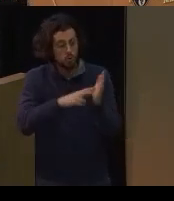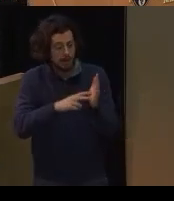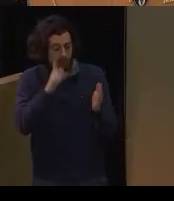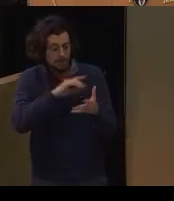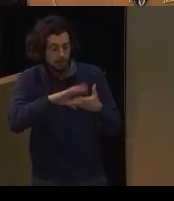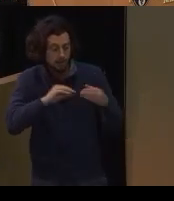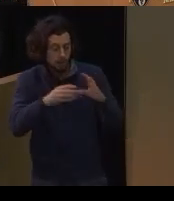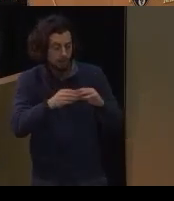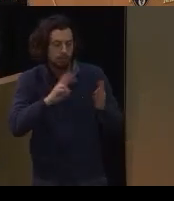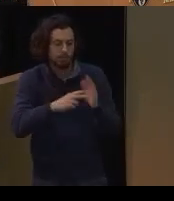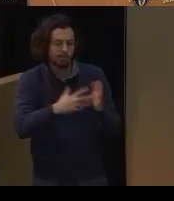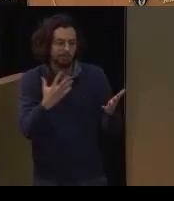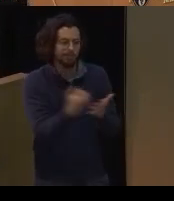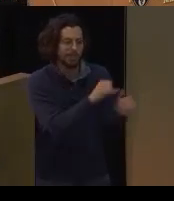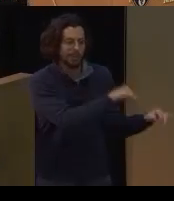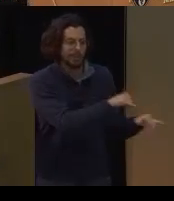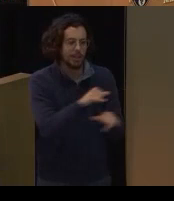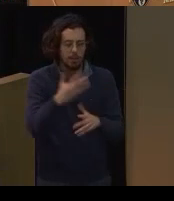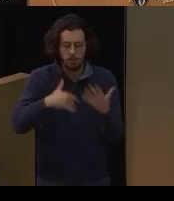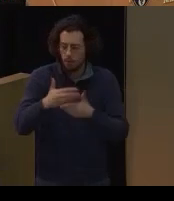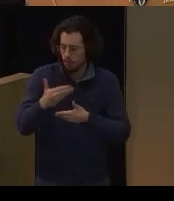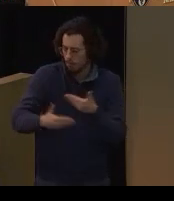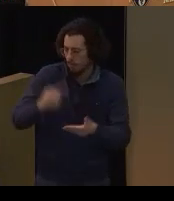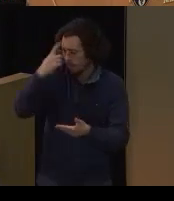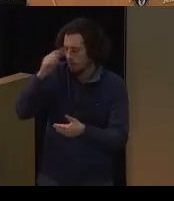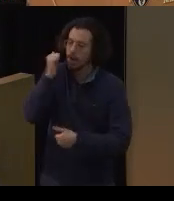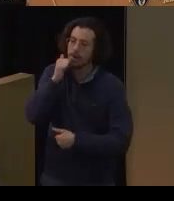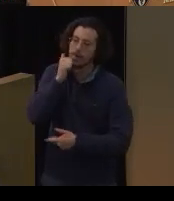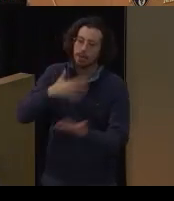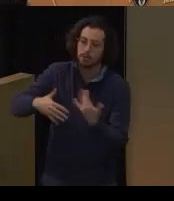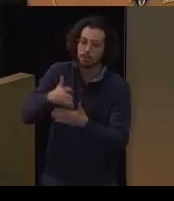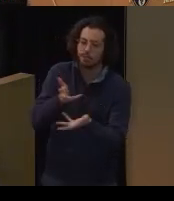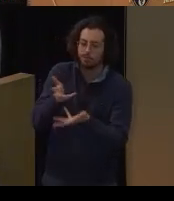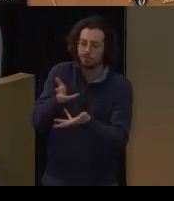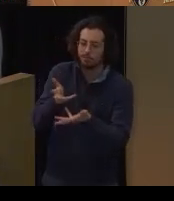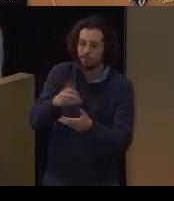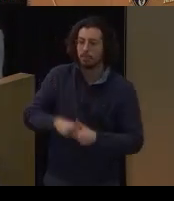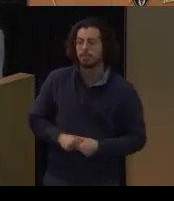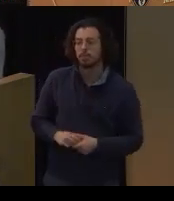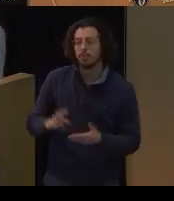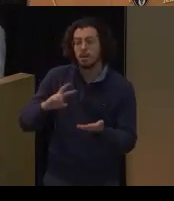same social processes that we recruit in Daily social interaction and it might be that through